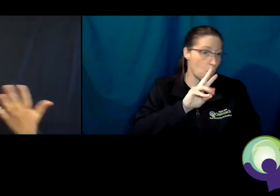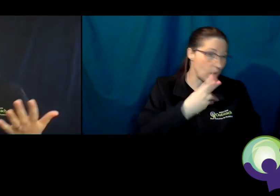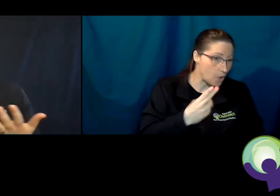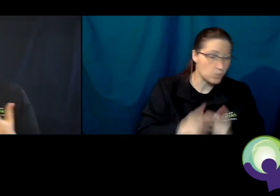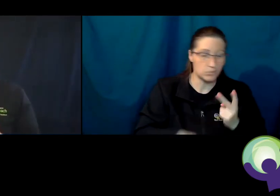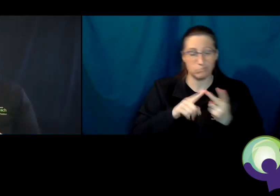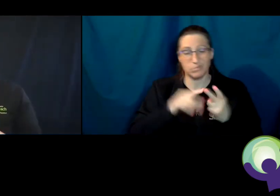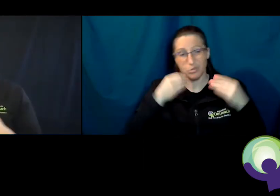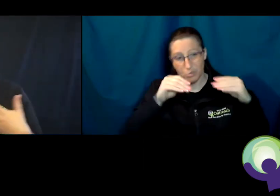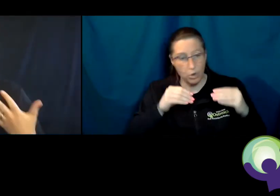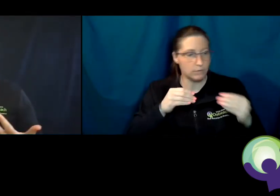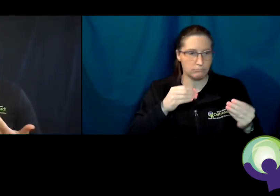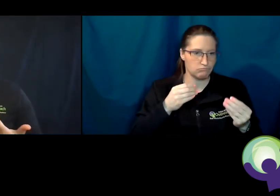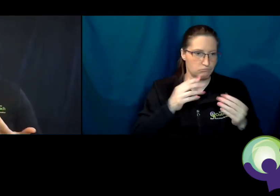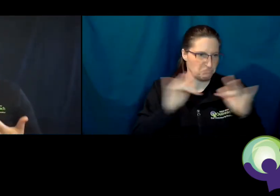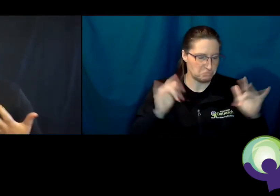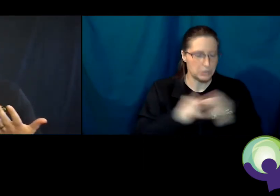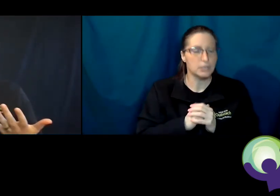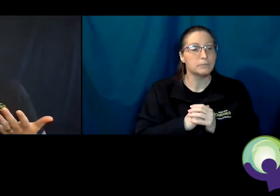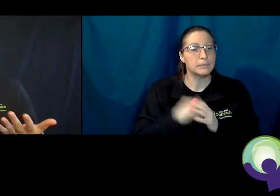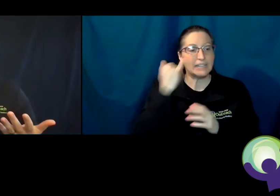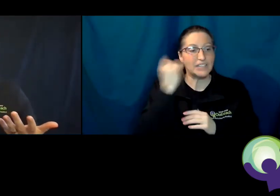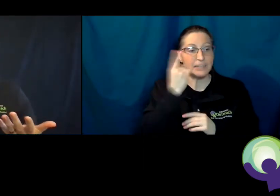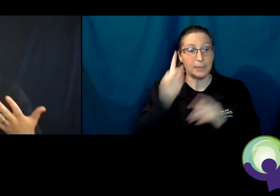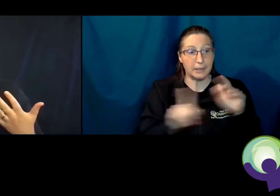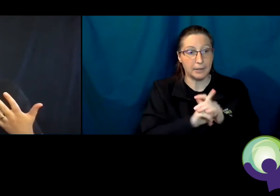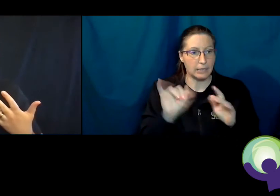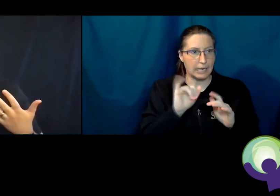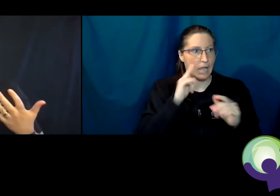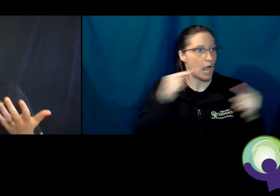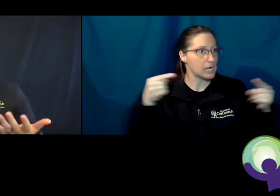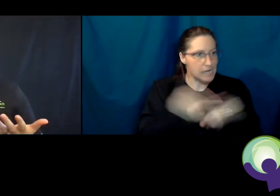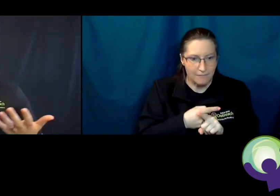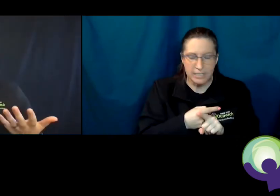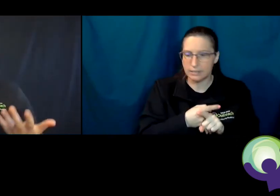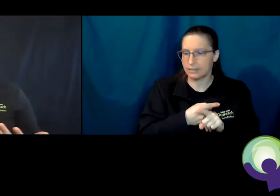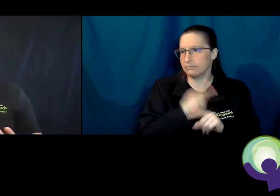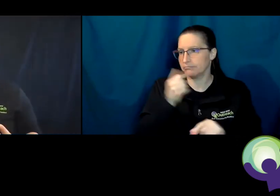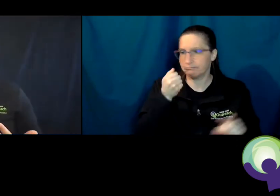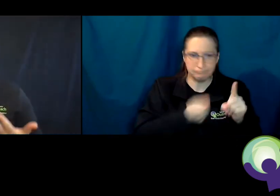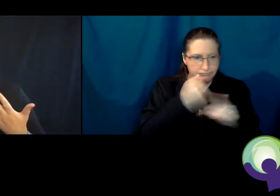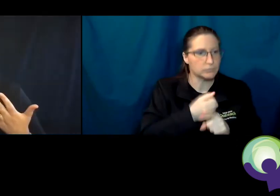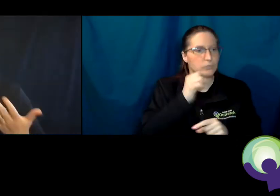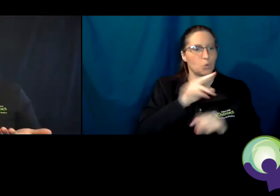like that, if there's something that comes up as like a conflict or a challenge what's something